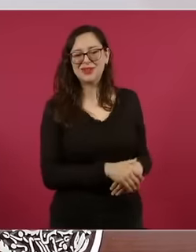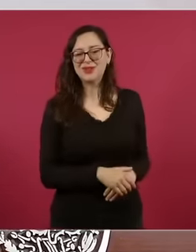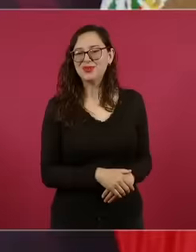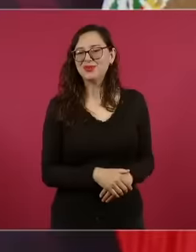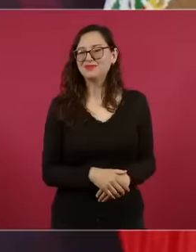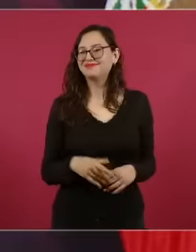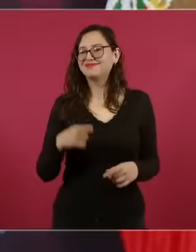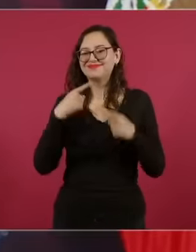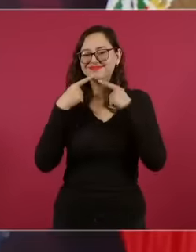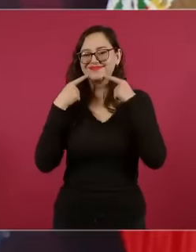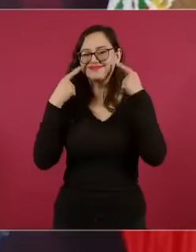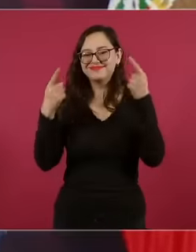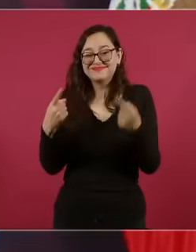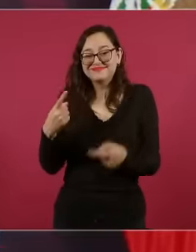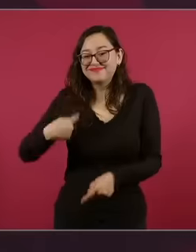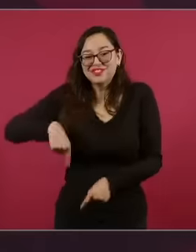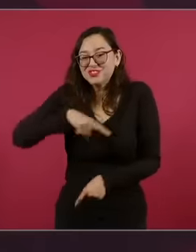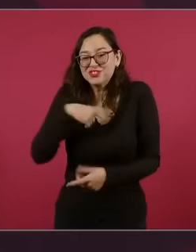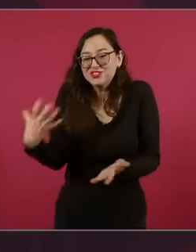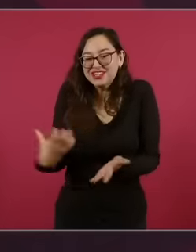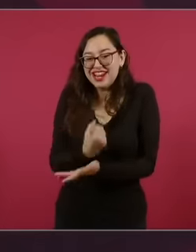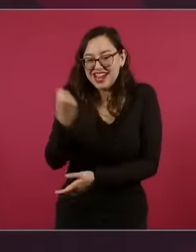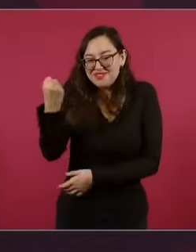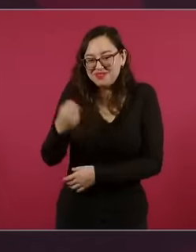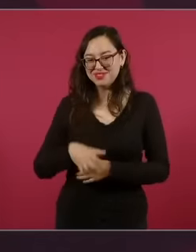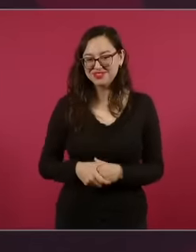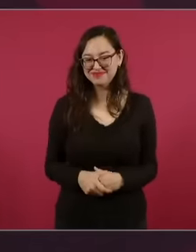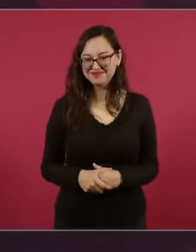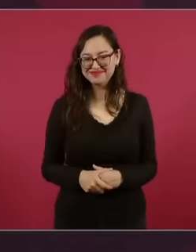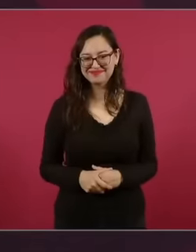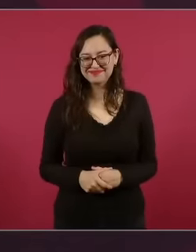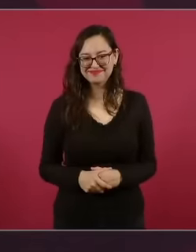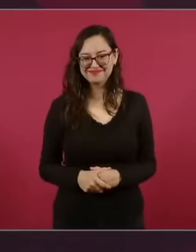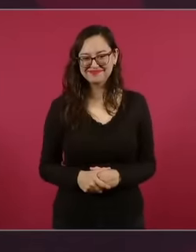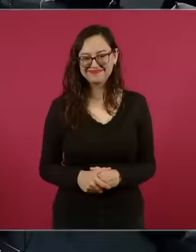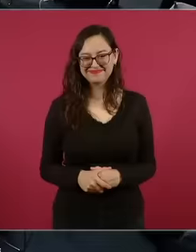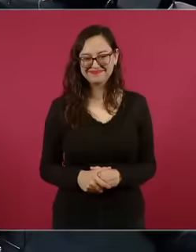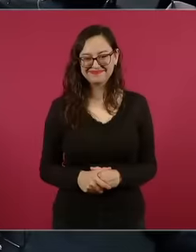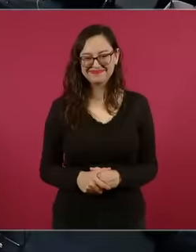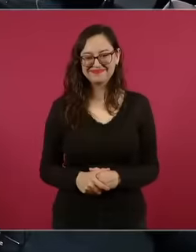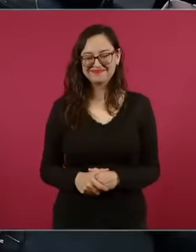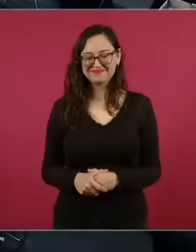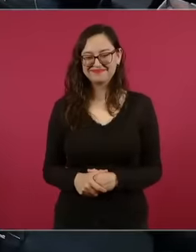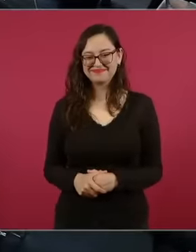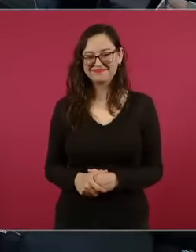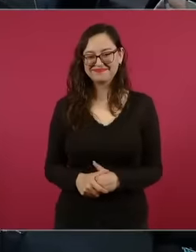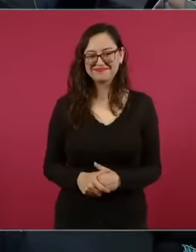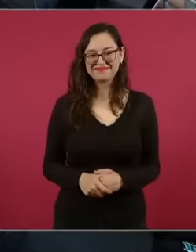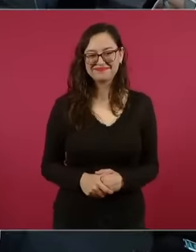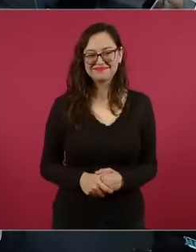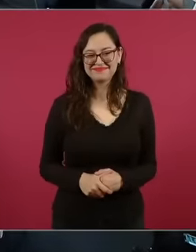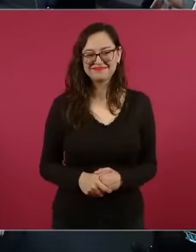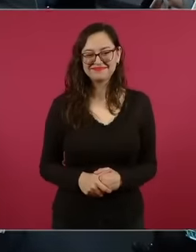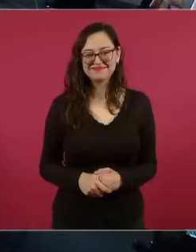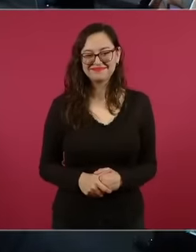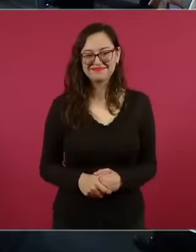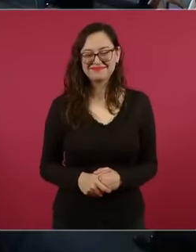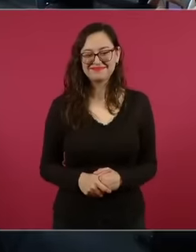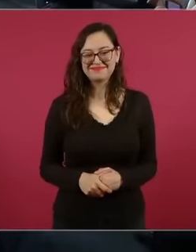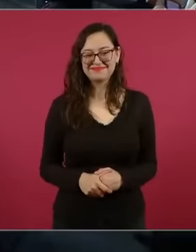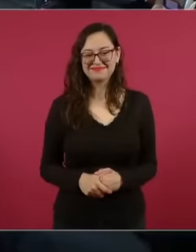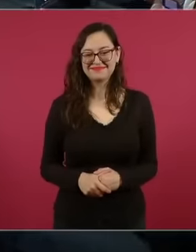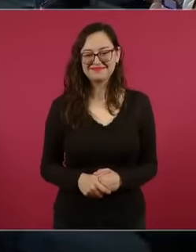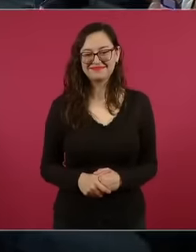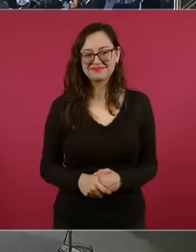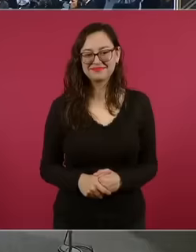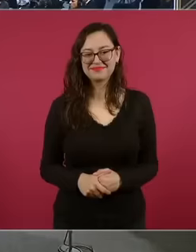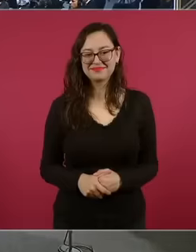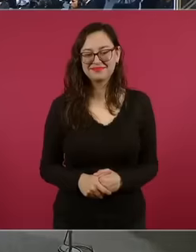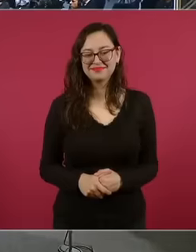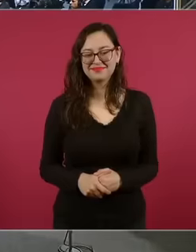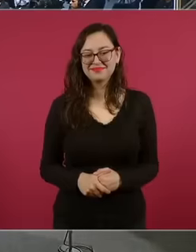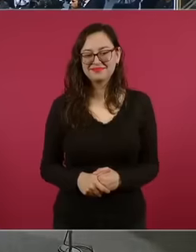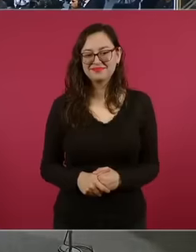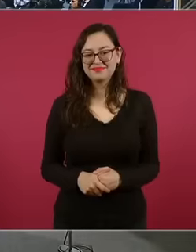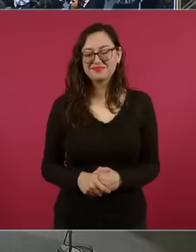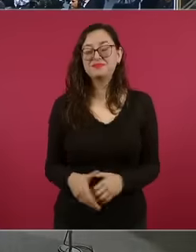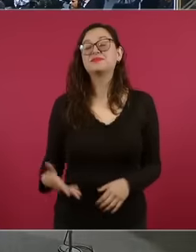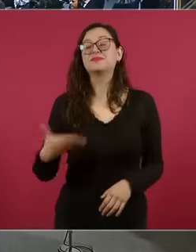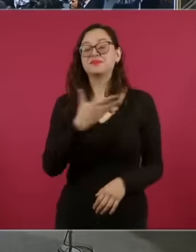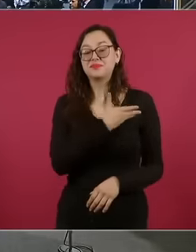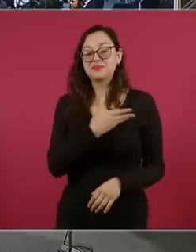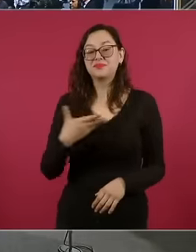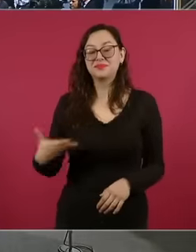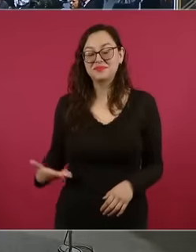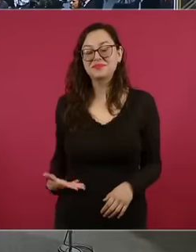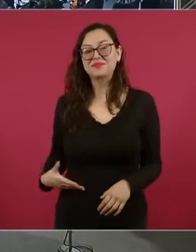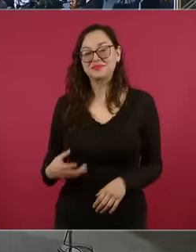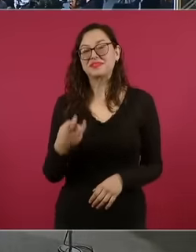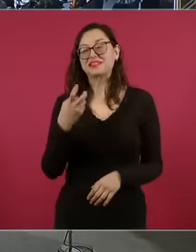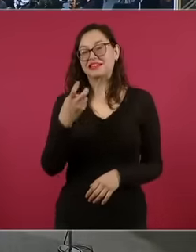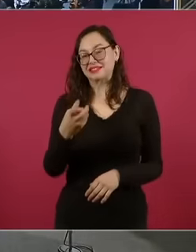won president, precisely one of the businessmen who has media,